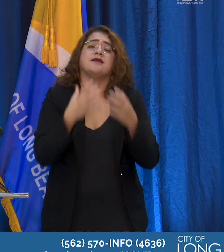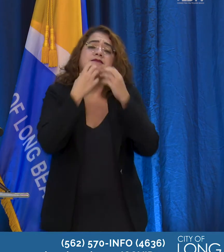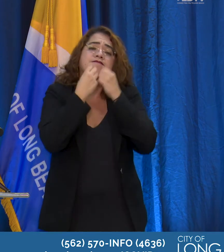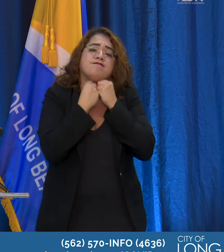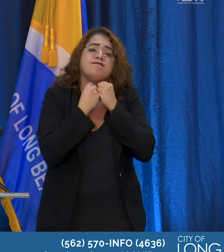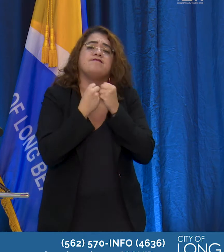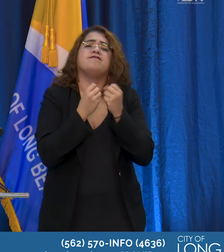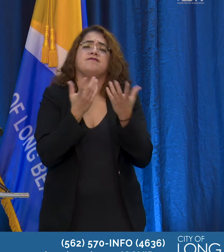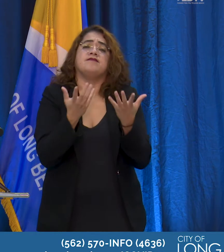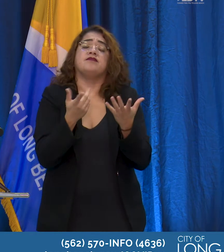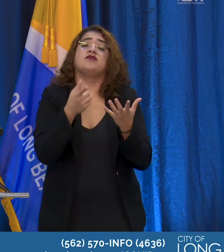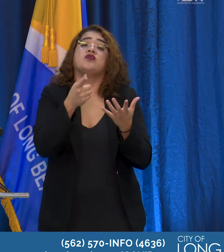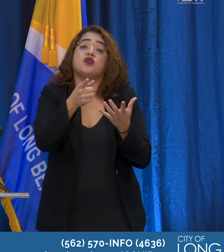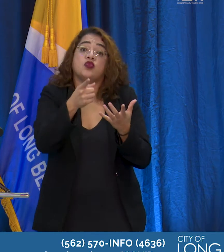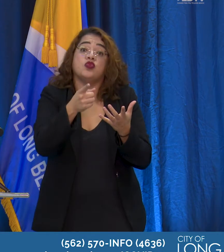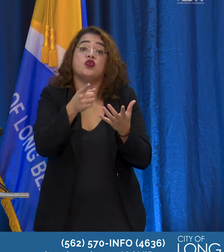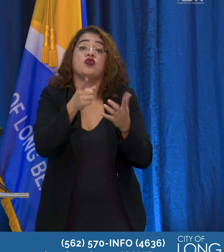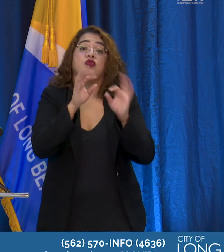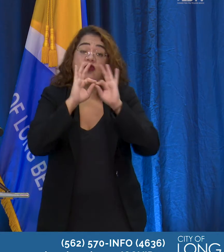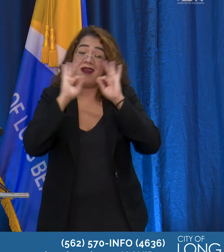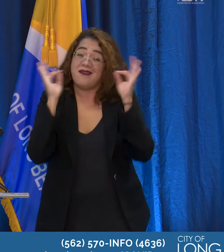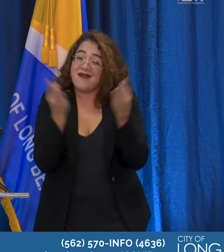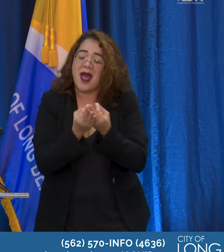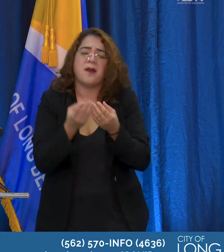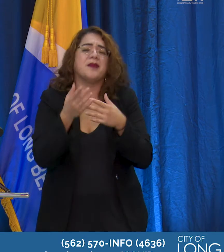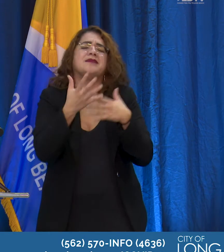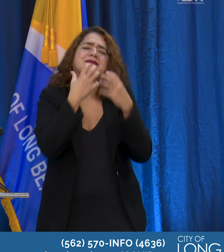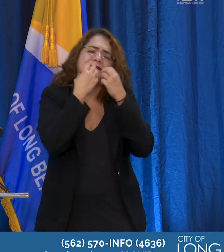so that they're feeling mentally well. And with that, I'm turning it back over